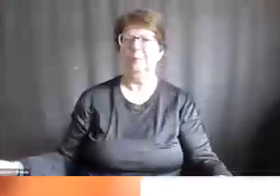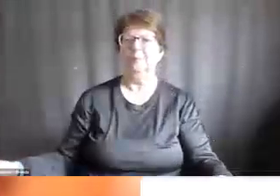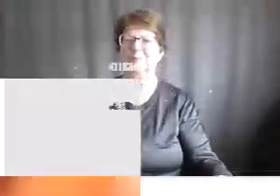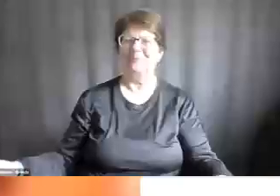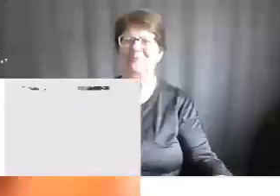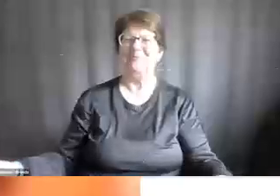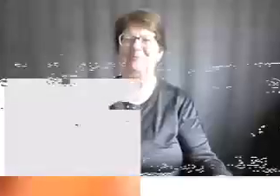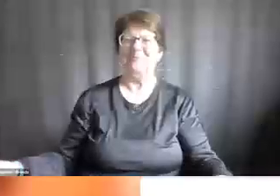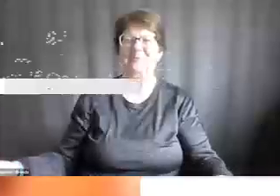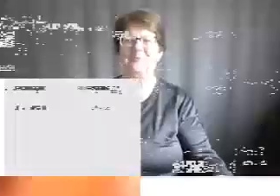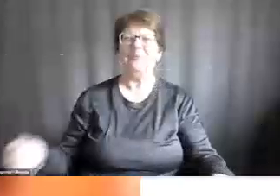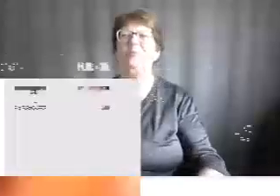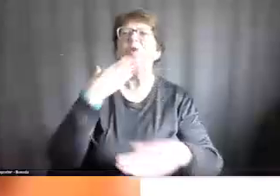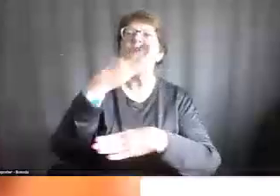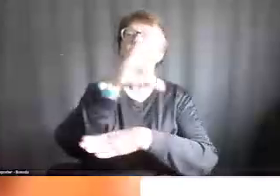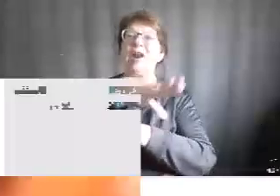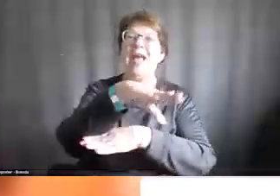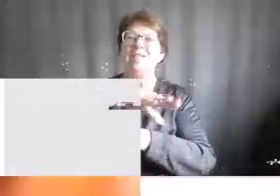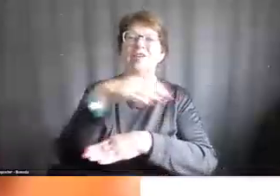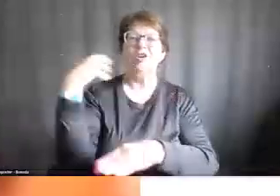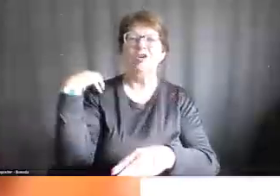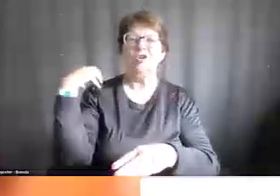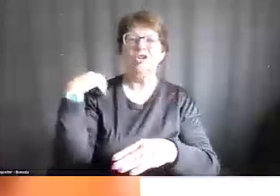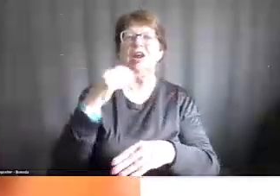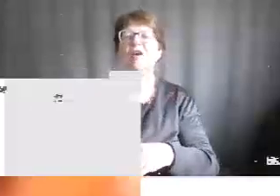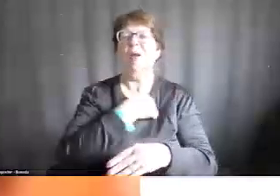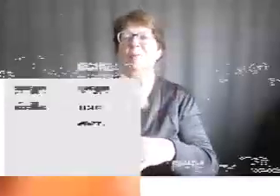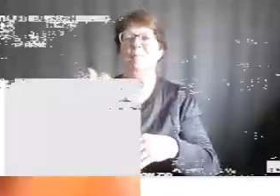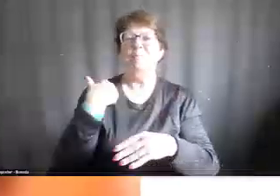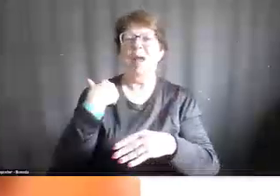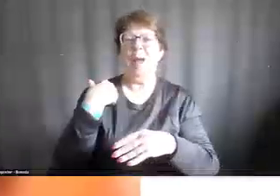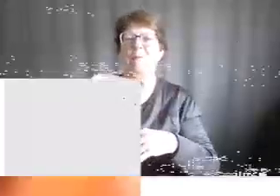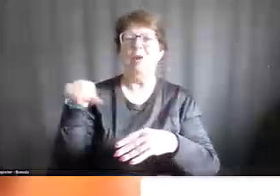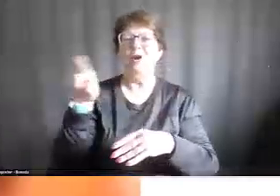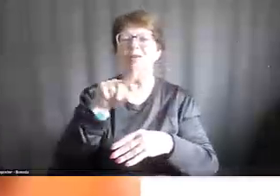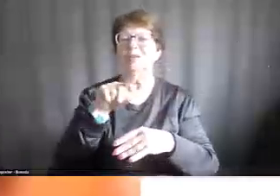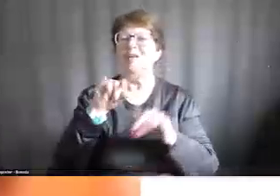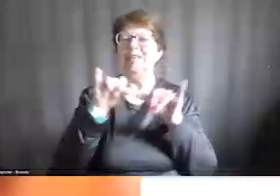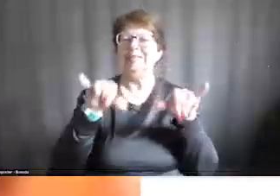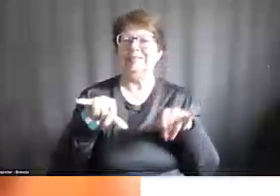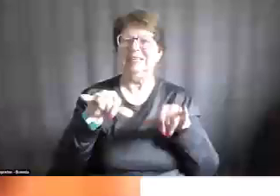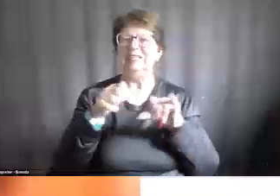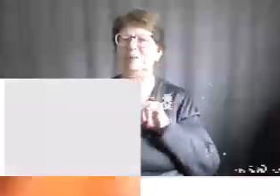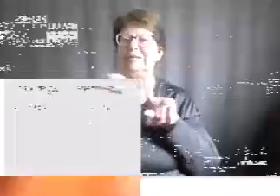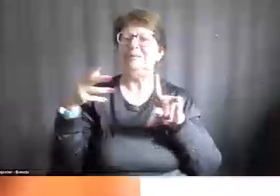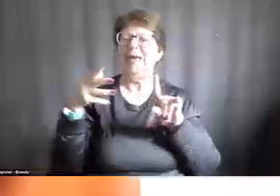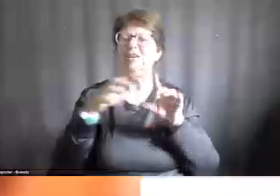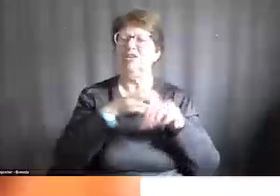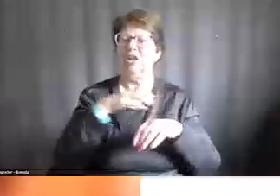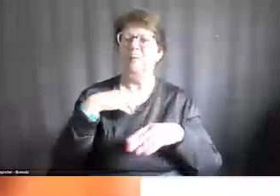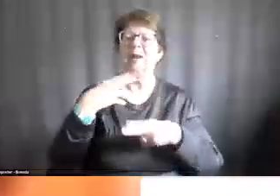Boardroom: Good afternoon, Chair and members of the System Expansion Committee. My name is Andrea Ornelis.